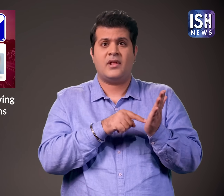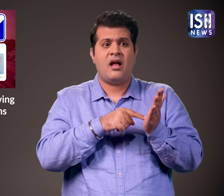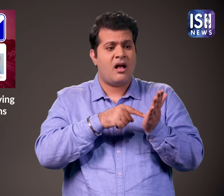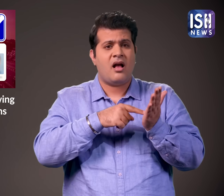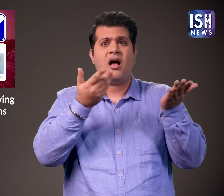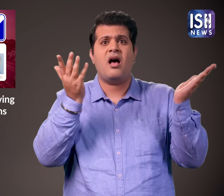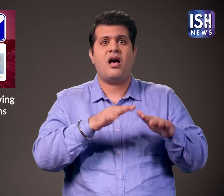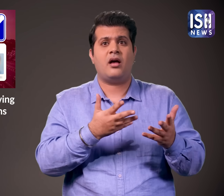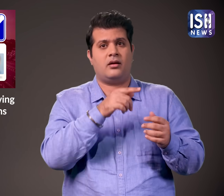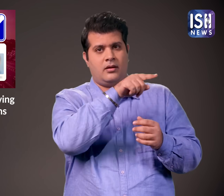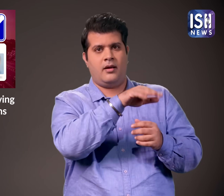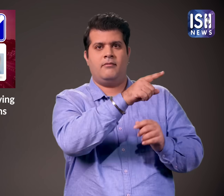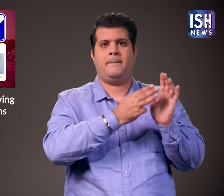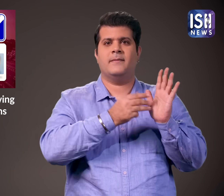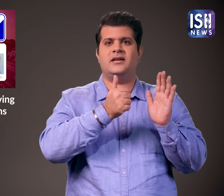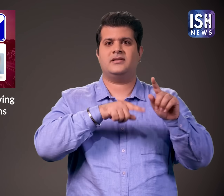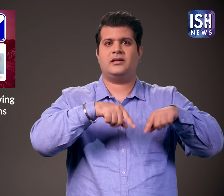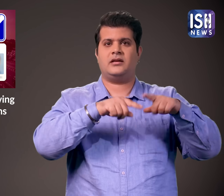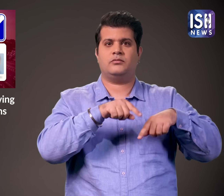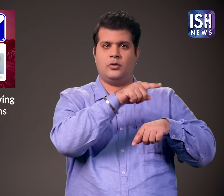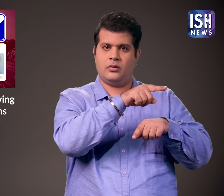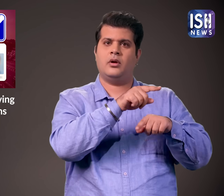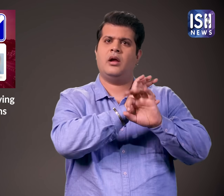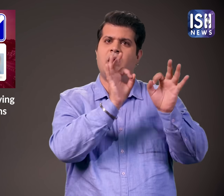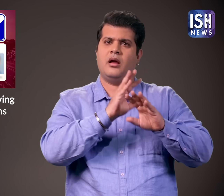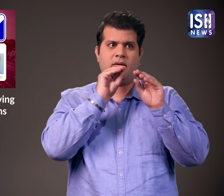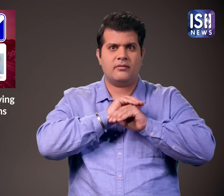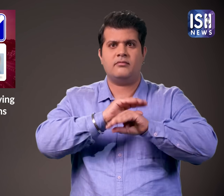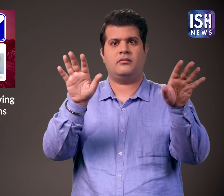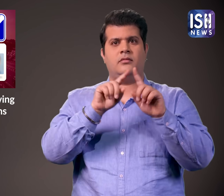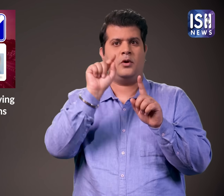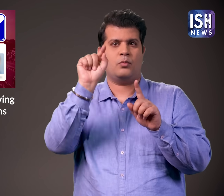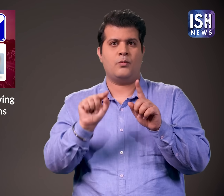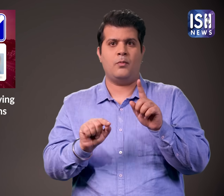The Ministry of Road Transport and Highways had already given clear instructions on this issue